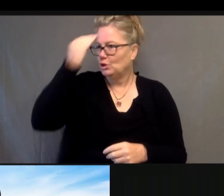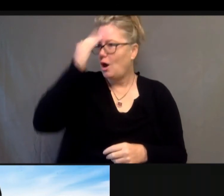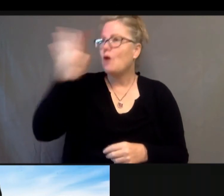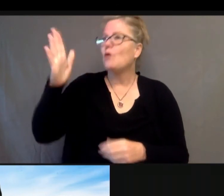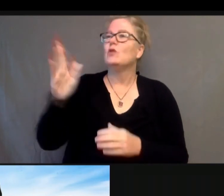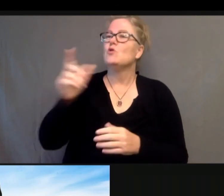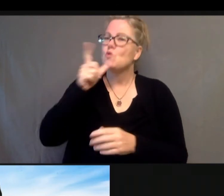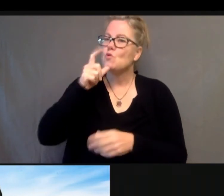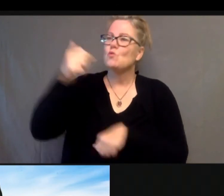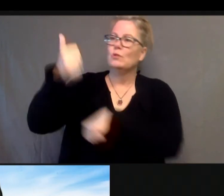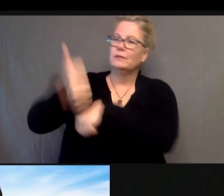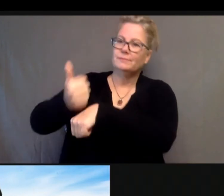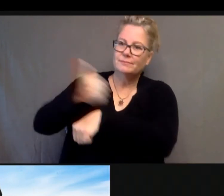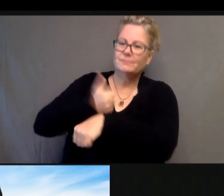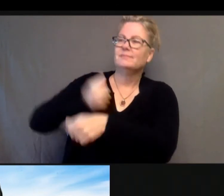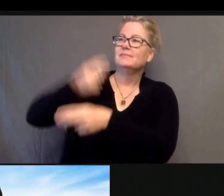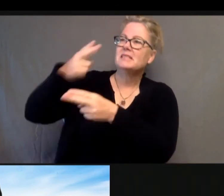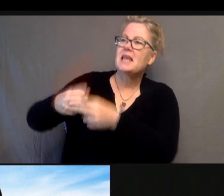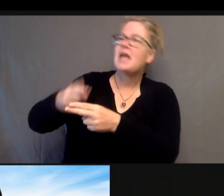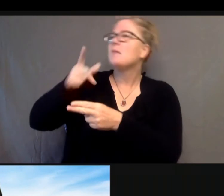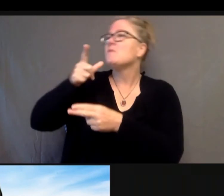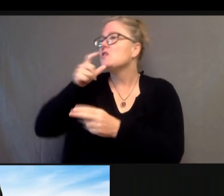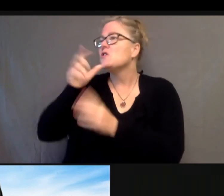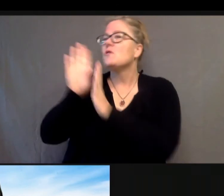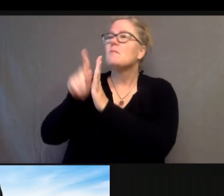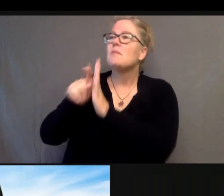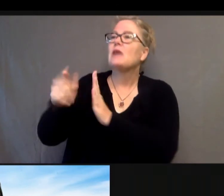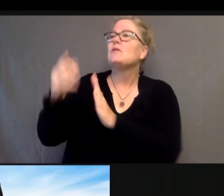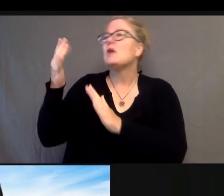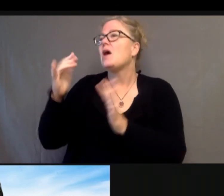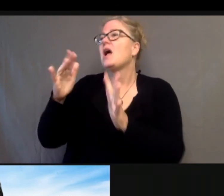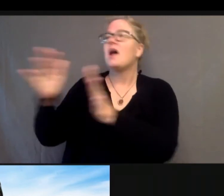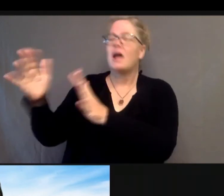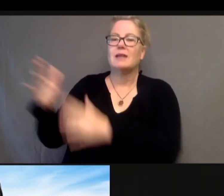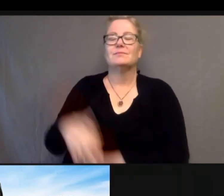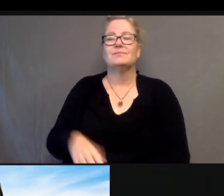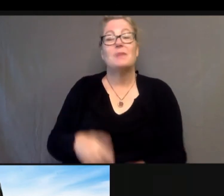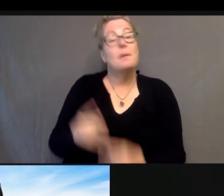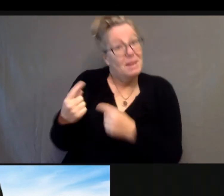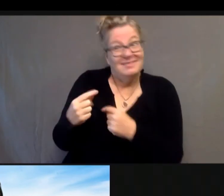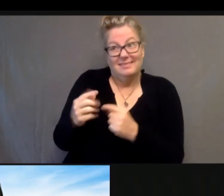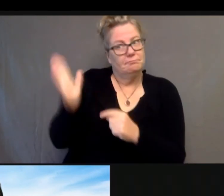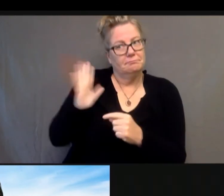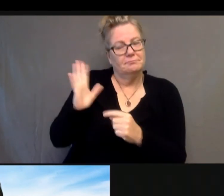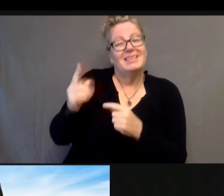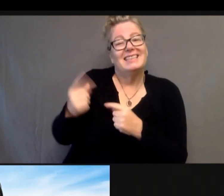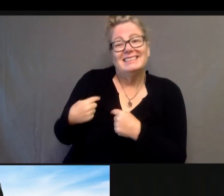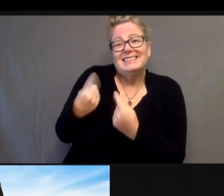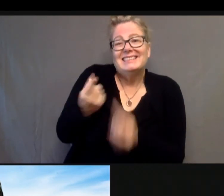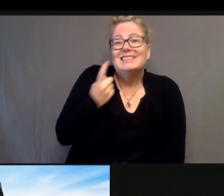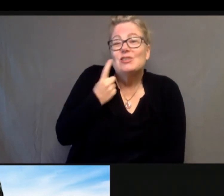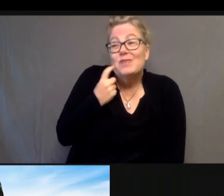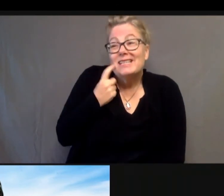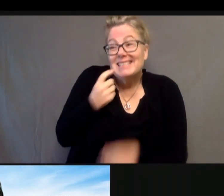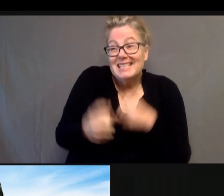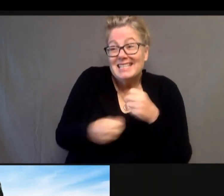had a vested right to know who's bringing this case. However, in recent years we've